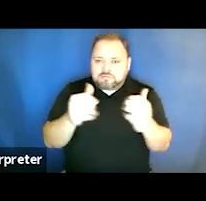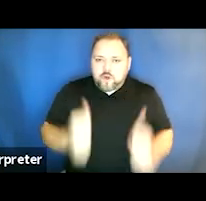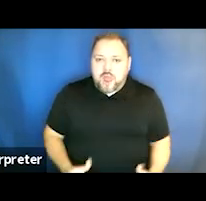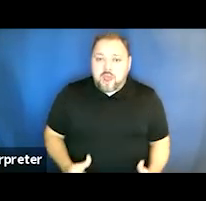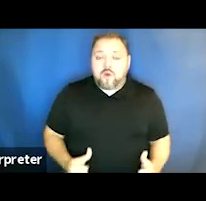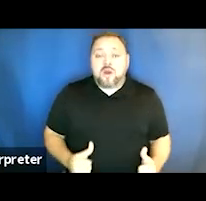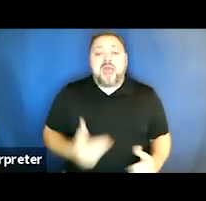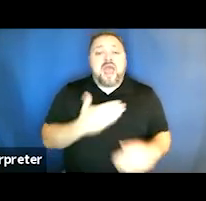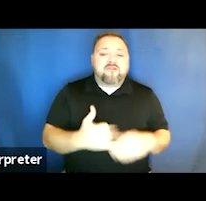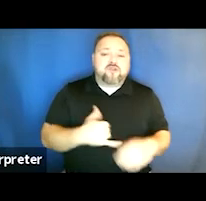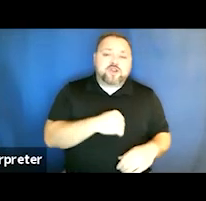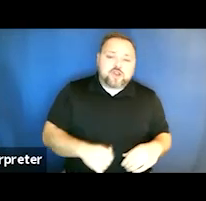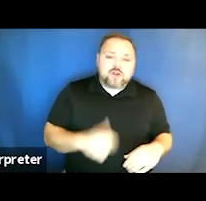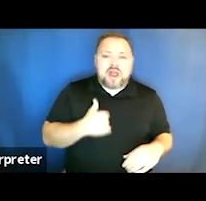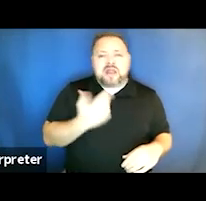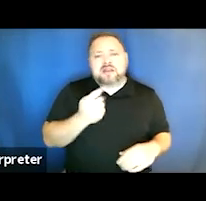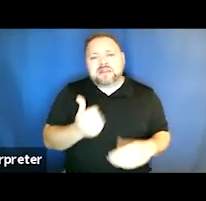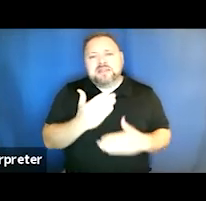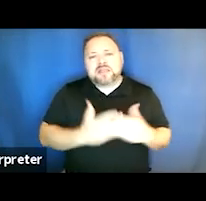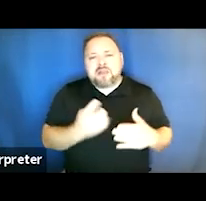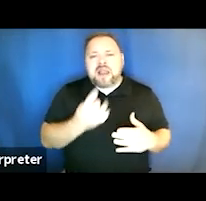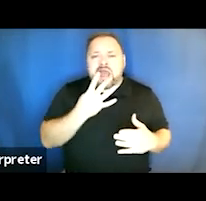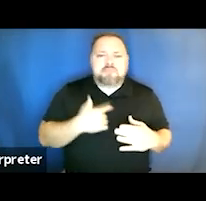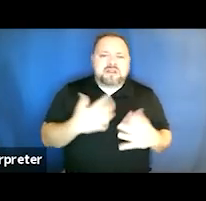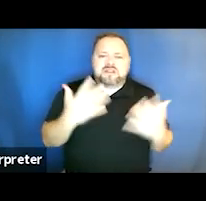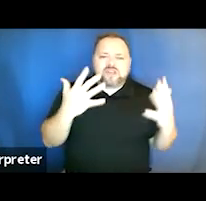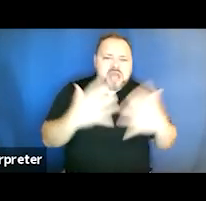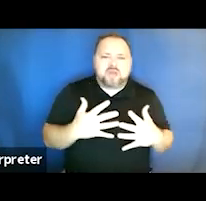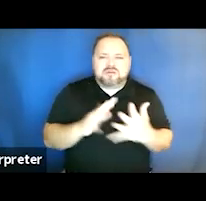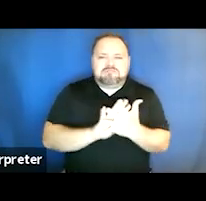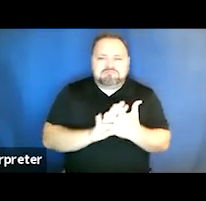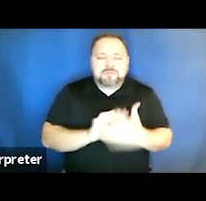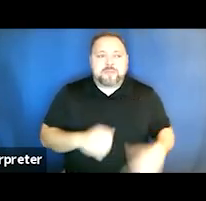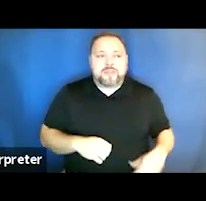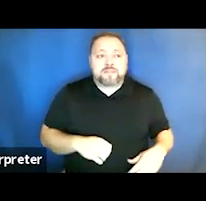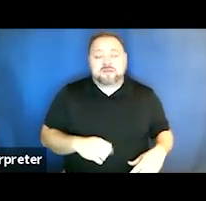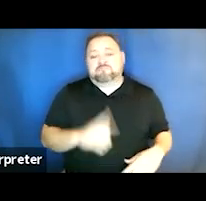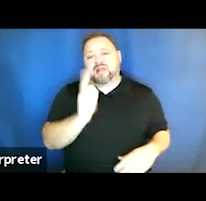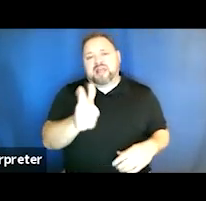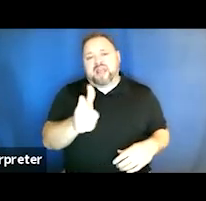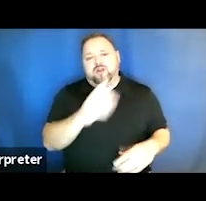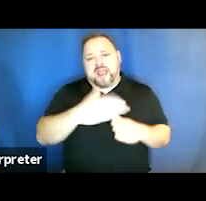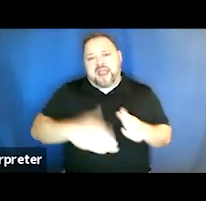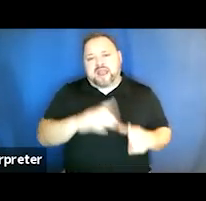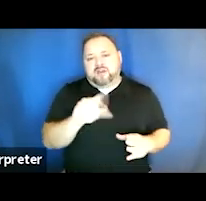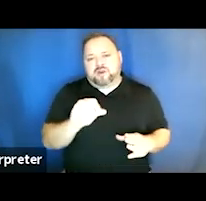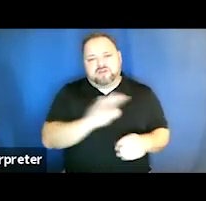but I still had shadows and light and things like that. Then by my late twenties, it went pitch black and I lost everything,